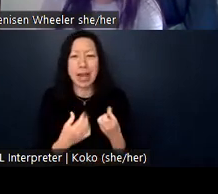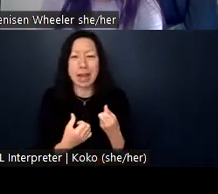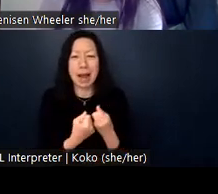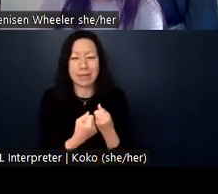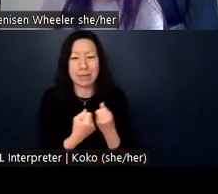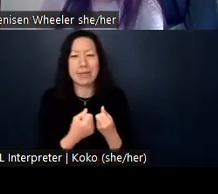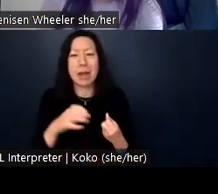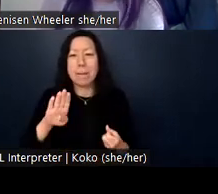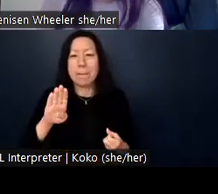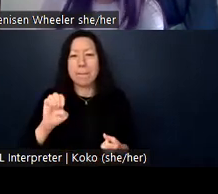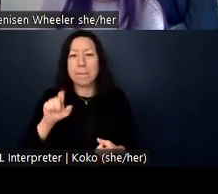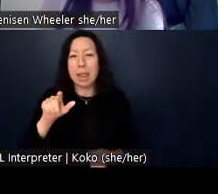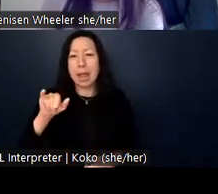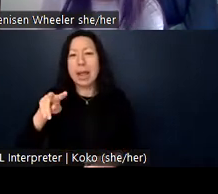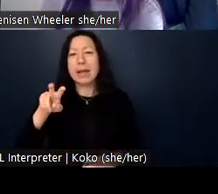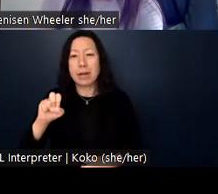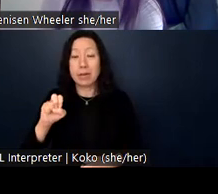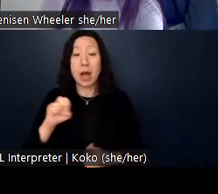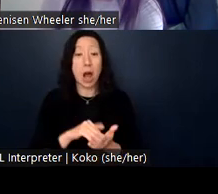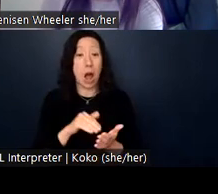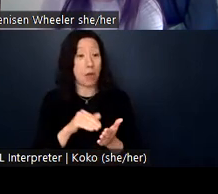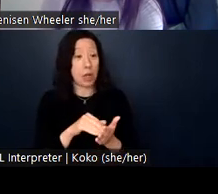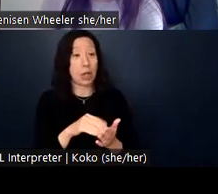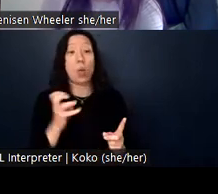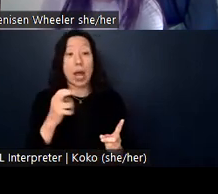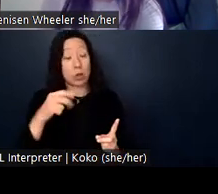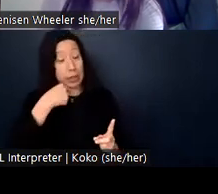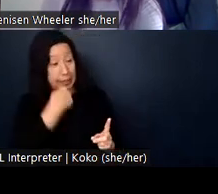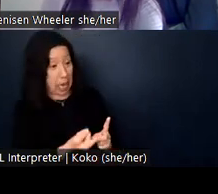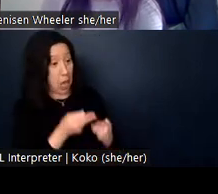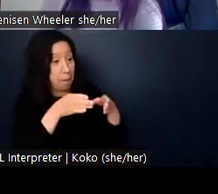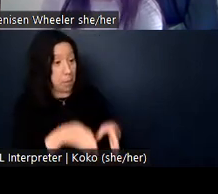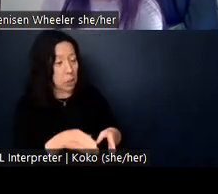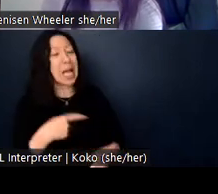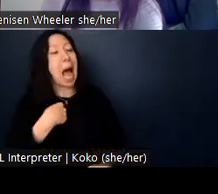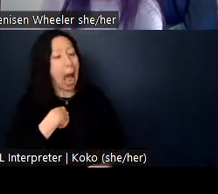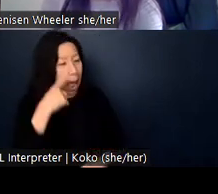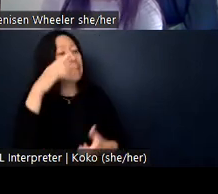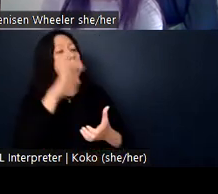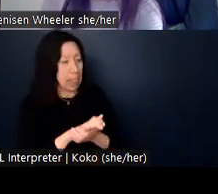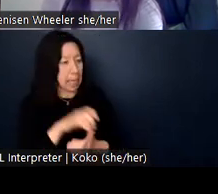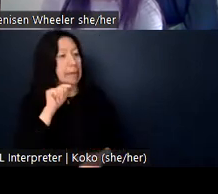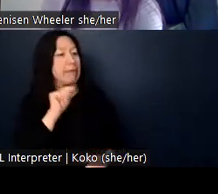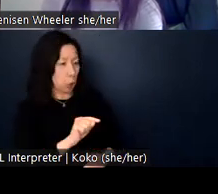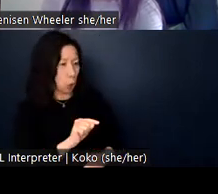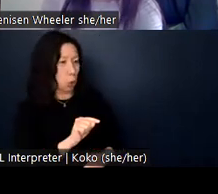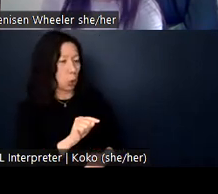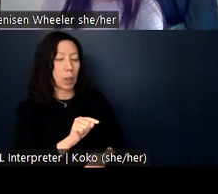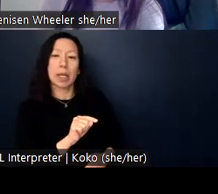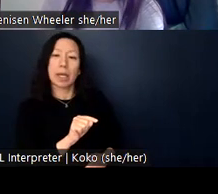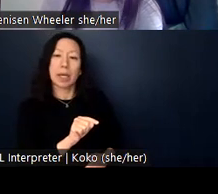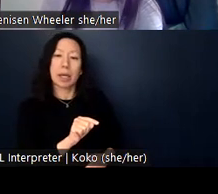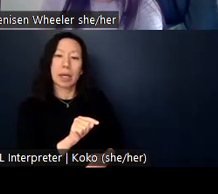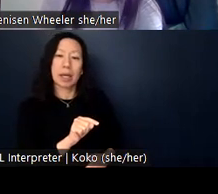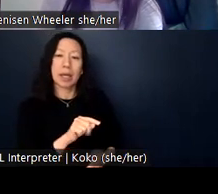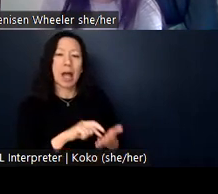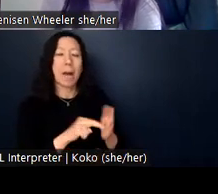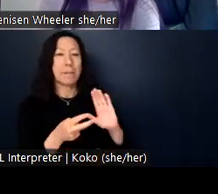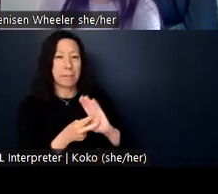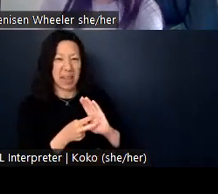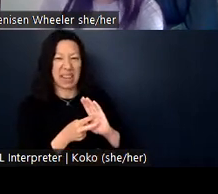say I believe you you're working already toward kind of dismantle you deconstructing all the